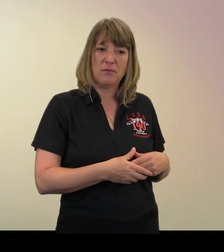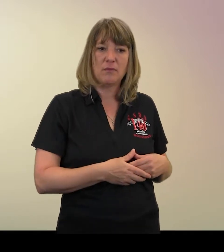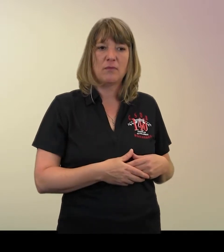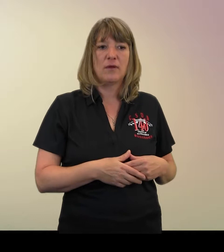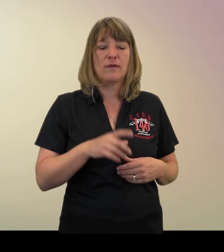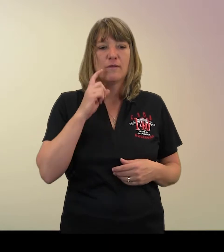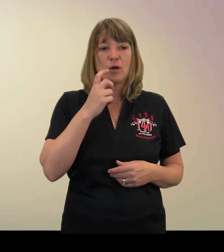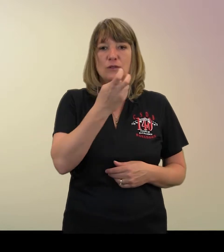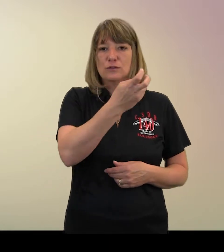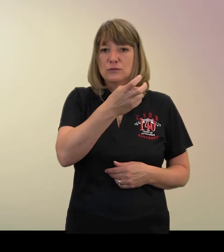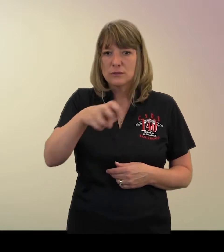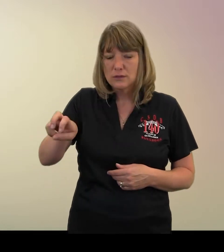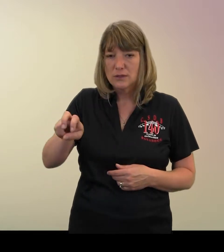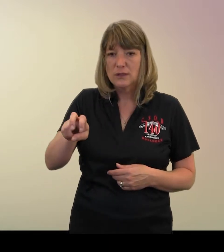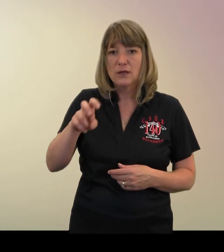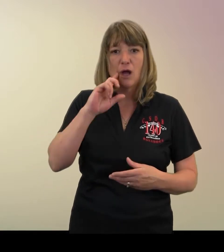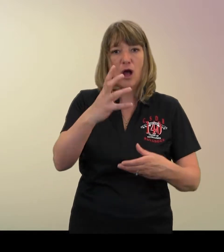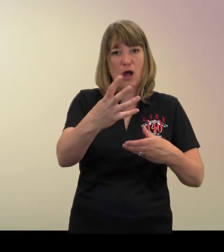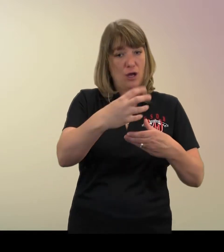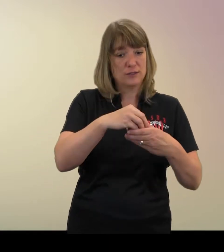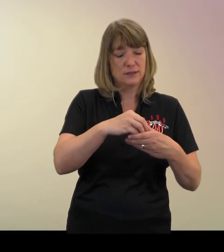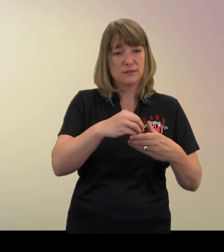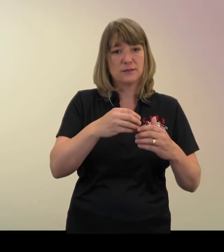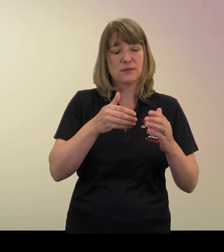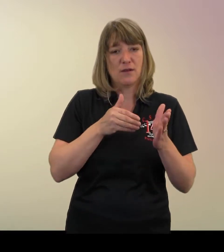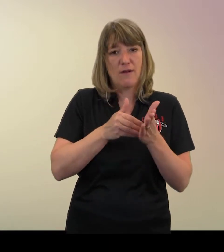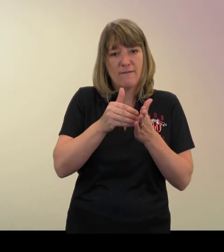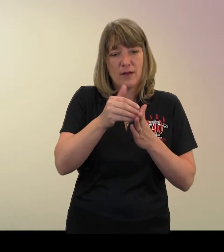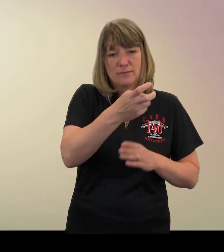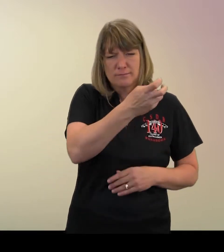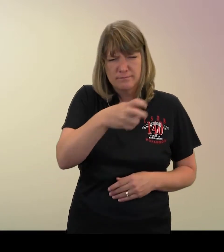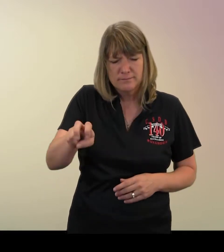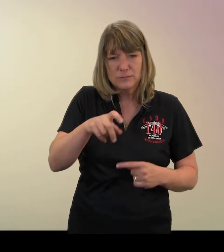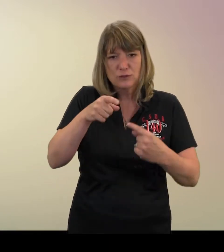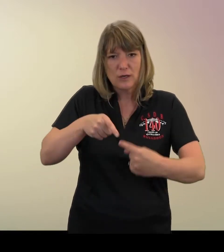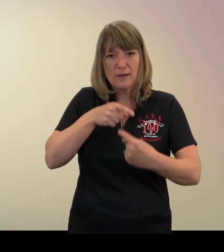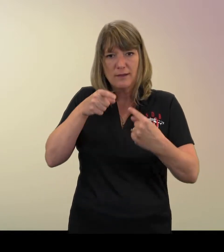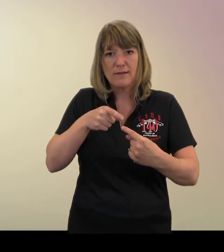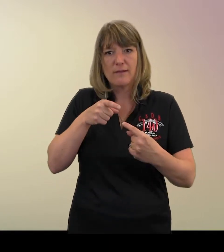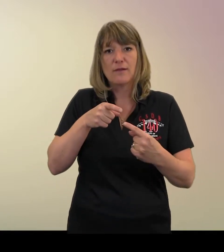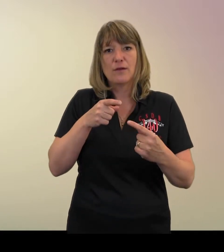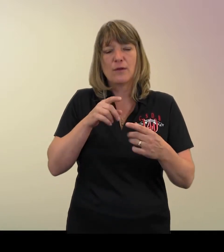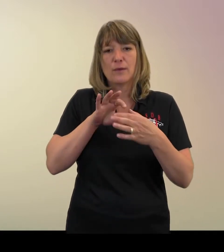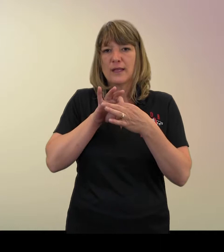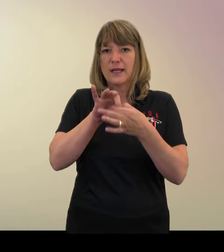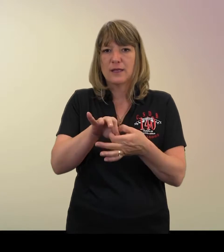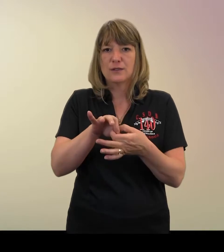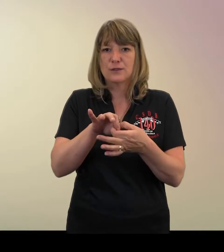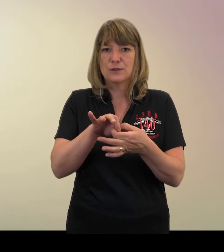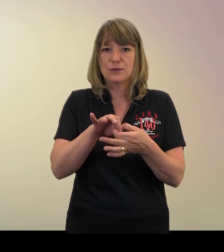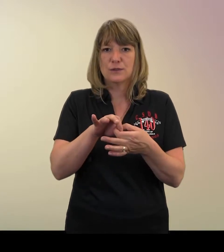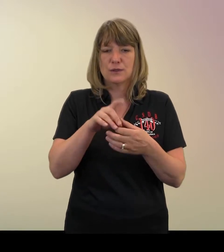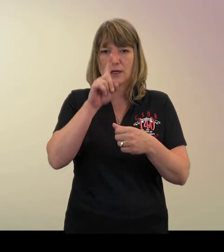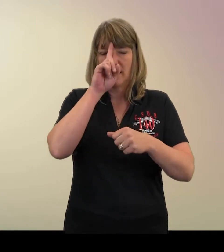But difficulties with transition that children with autism often have are also sometimes related to just being